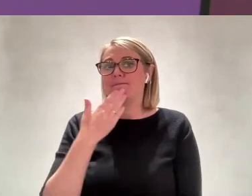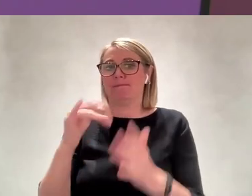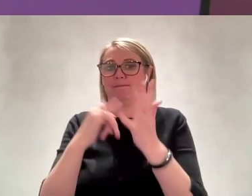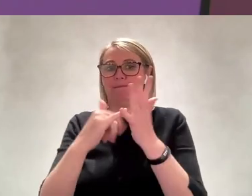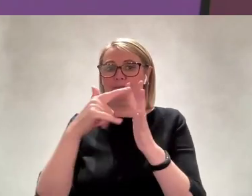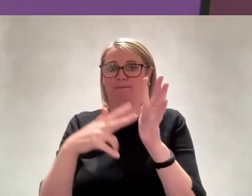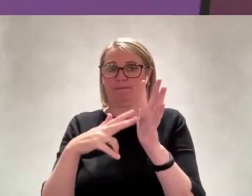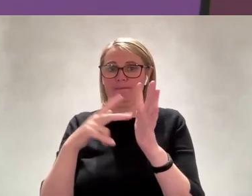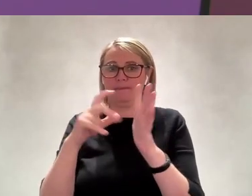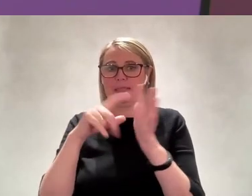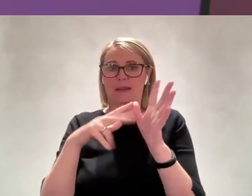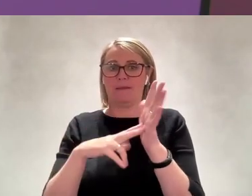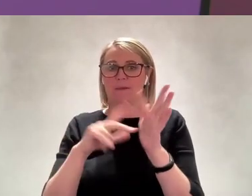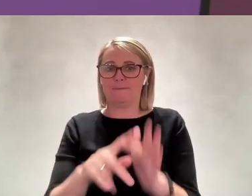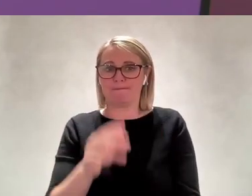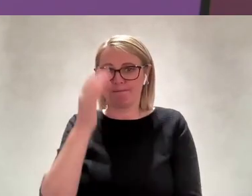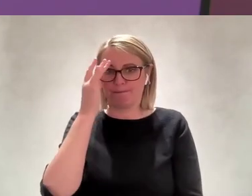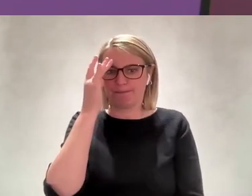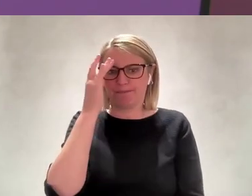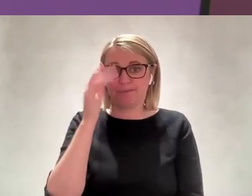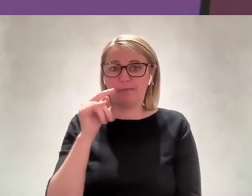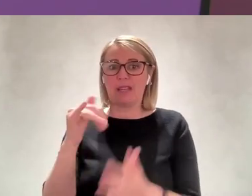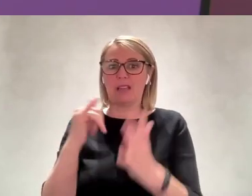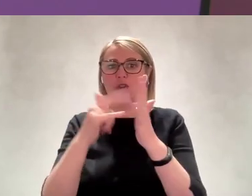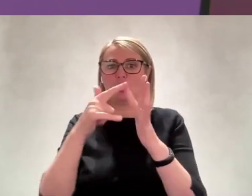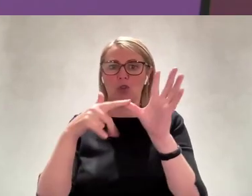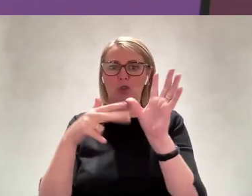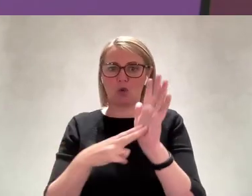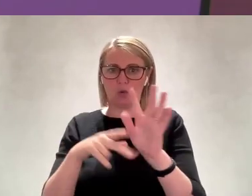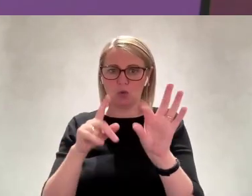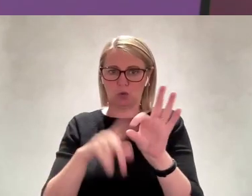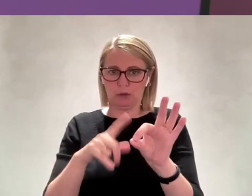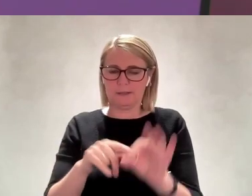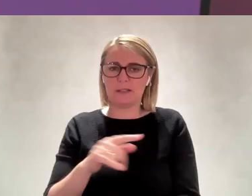Thanks, Dave. So now we have one for Sean. Question for Sean.